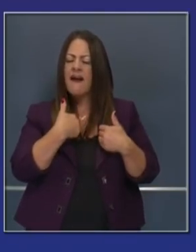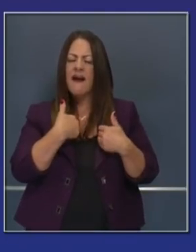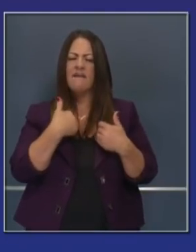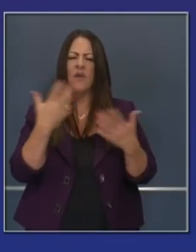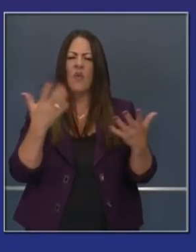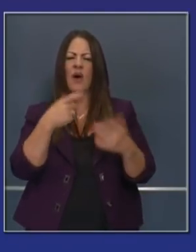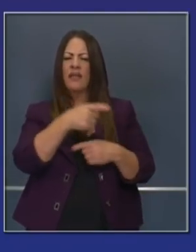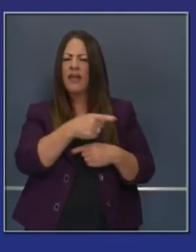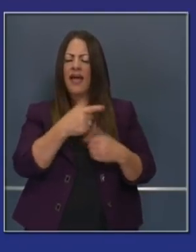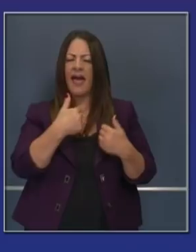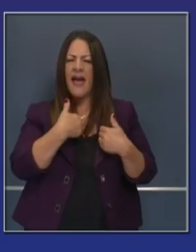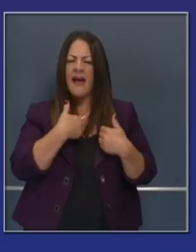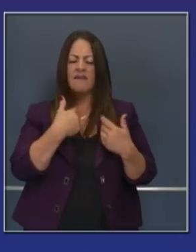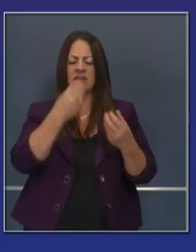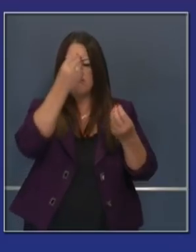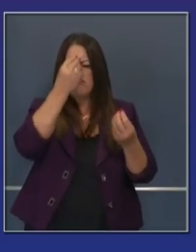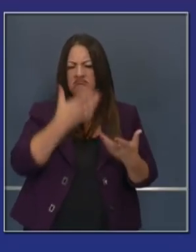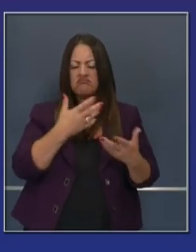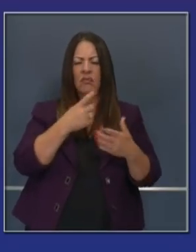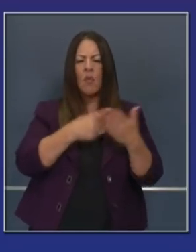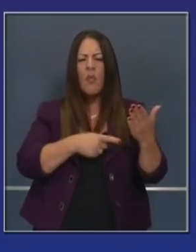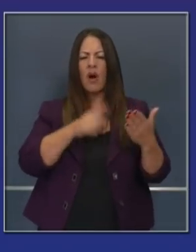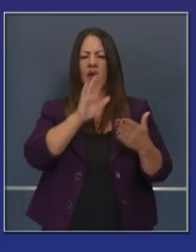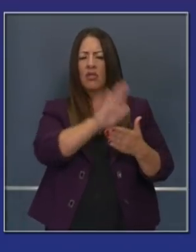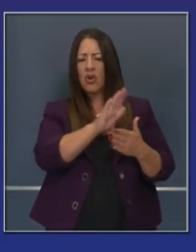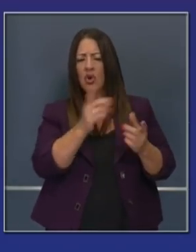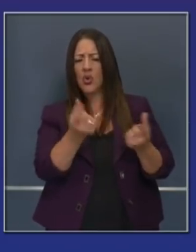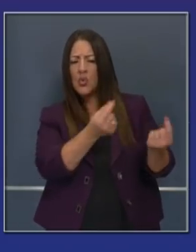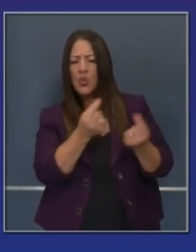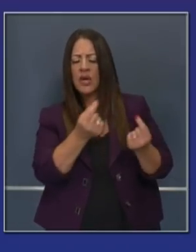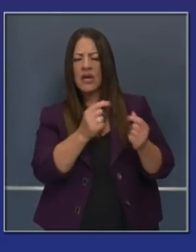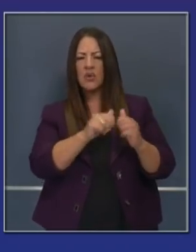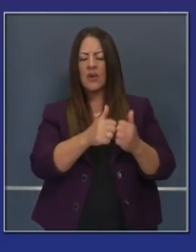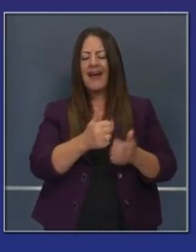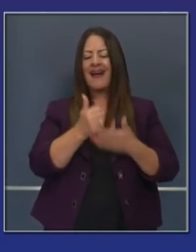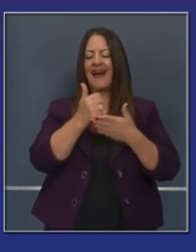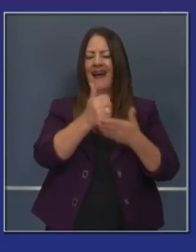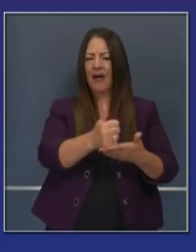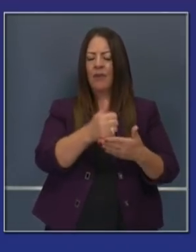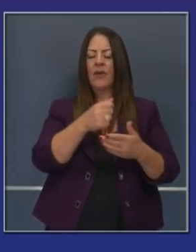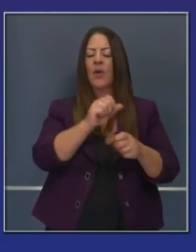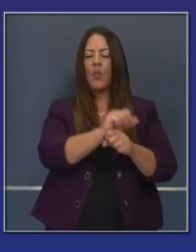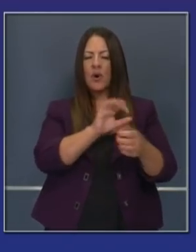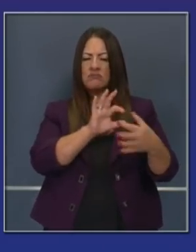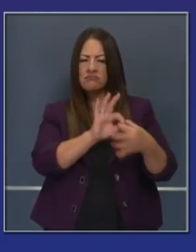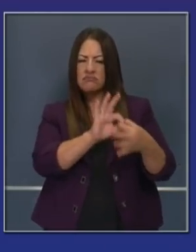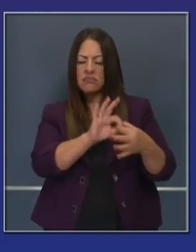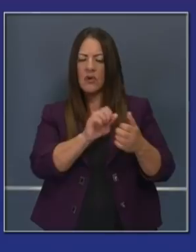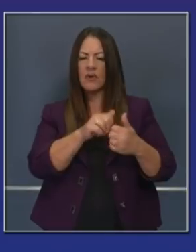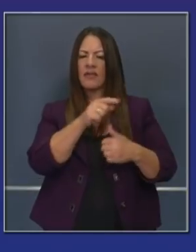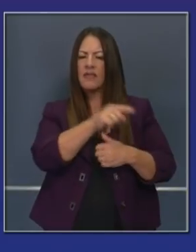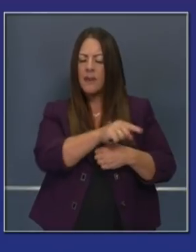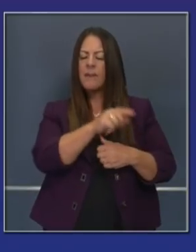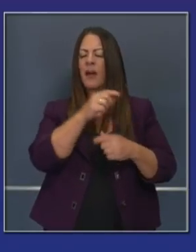OFFICERS OUR LOCAL ELECTED OFFICIALS, BASED UPON THE CONDITIONS ON THE GROUND, BASED UPON THEIR APPETITE TO SUPPORT